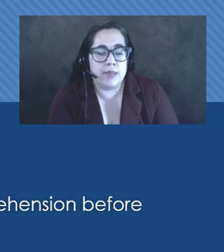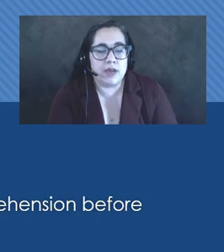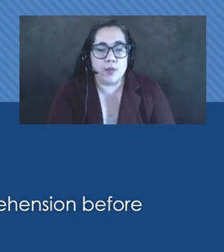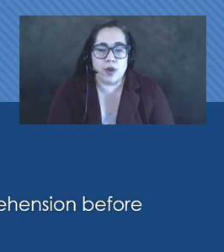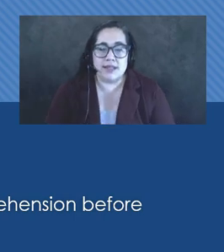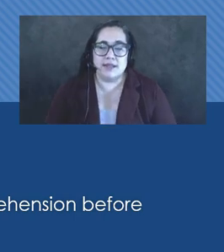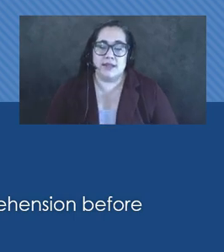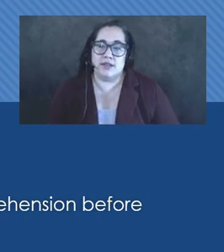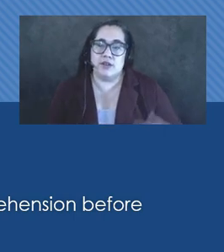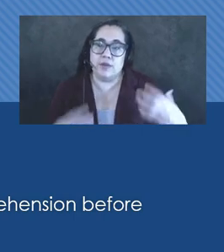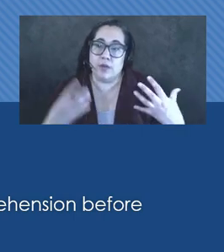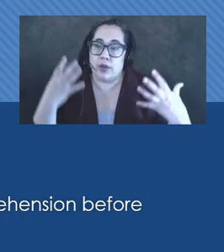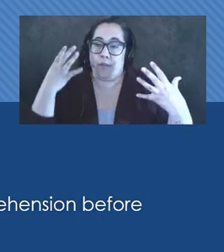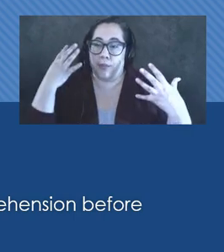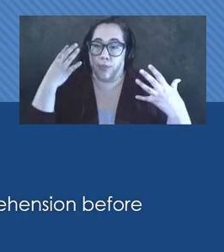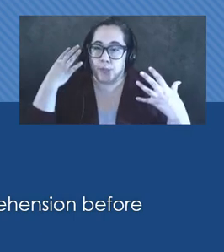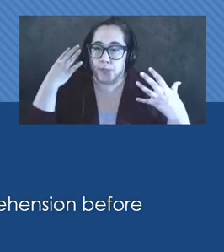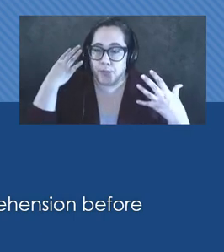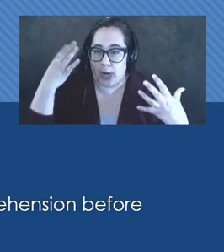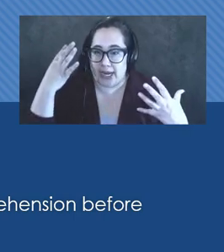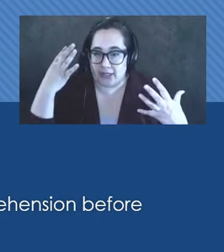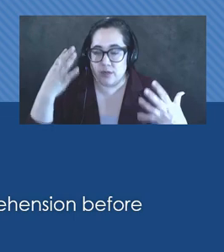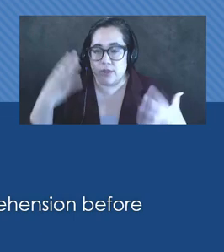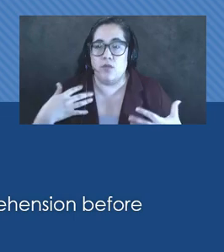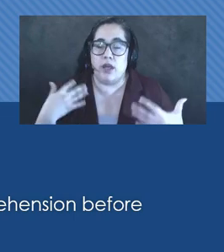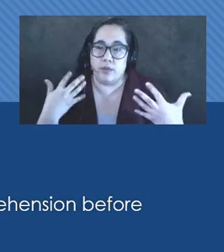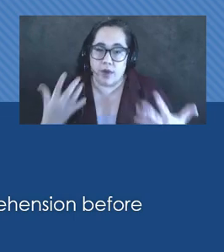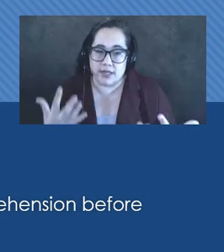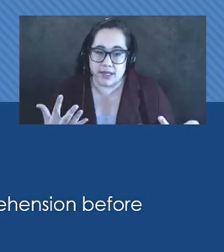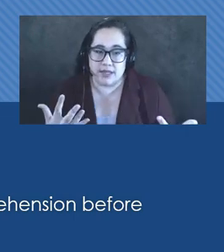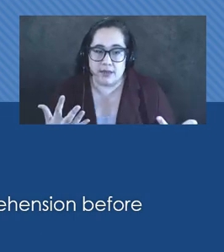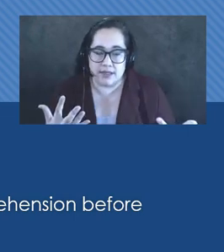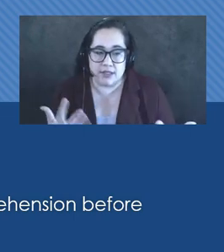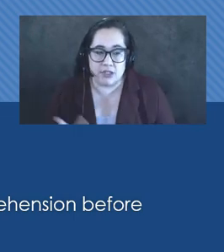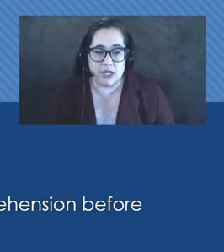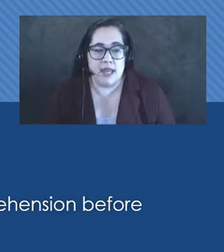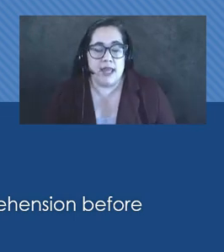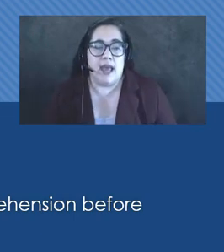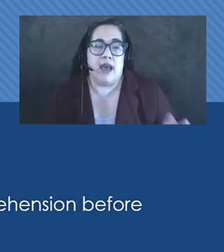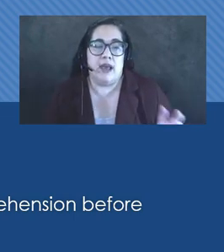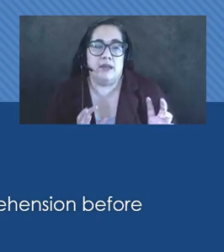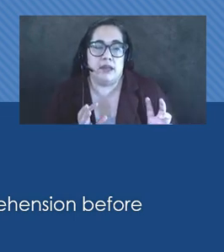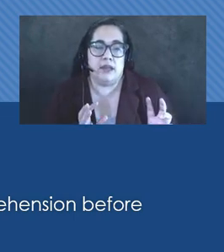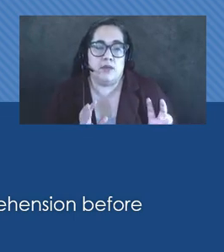Macro processing is a term for what your brain is doing while you're processing a message. And it